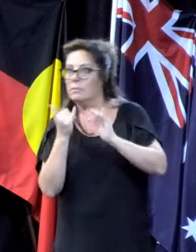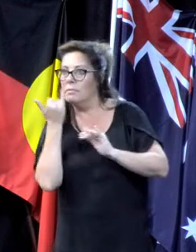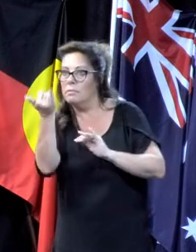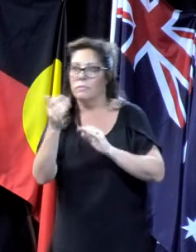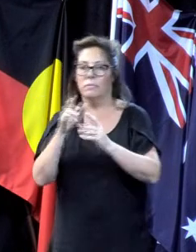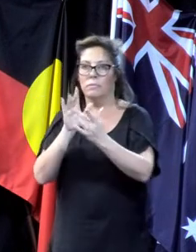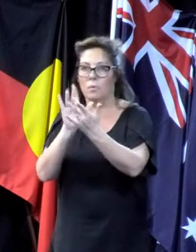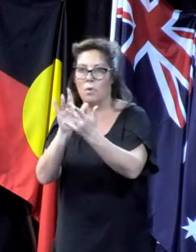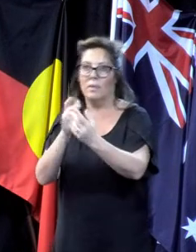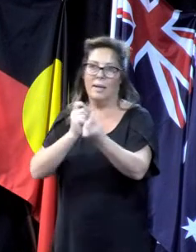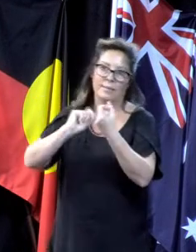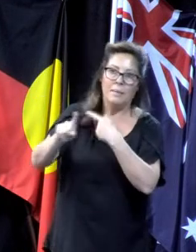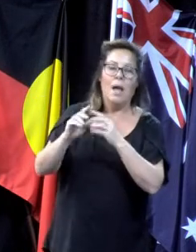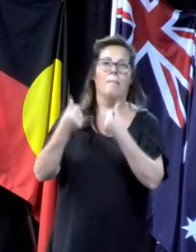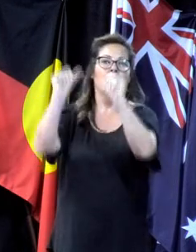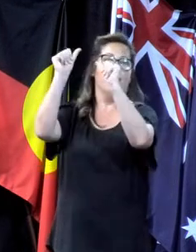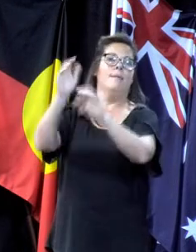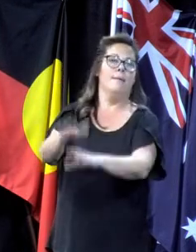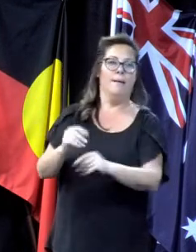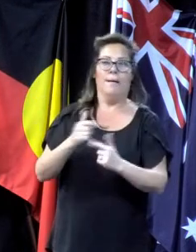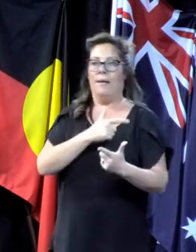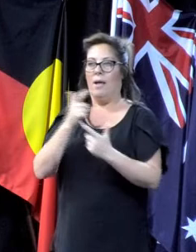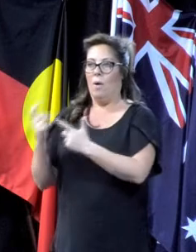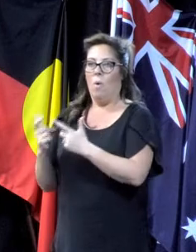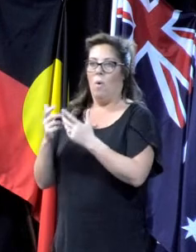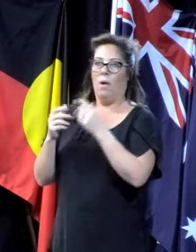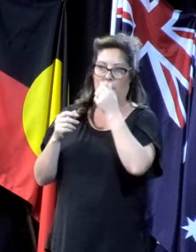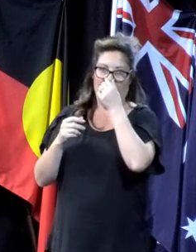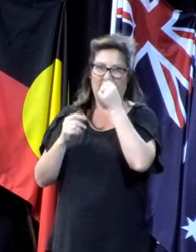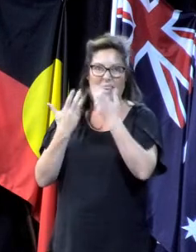We had systems in place where if we can’t get contact via email